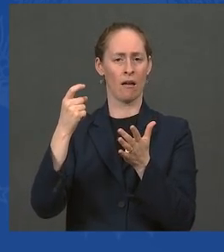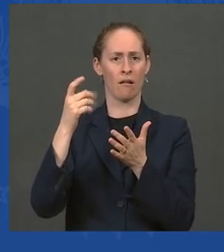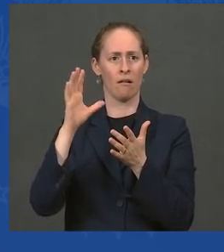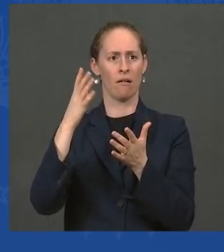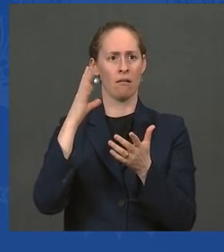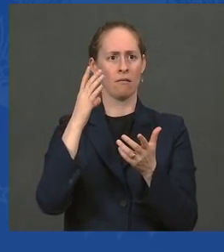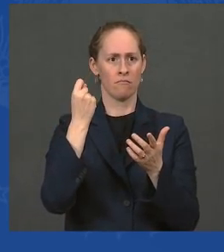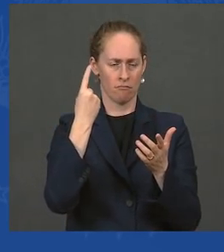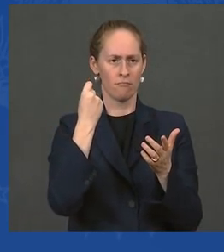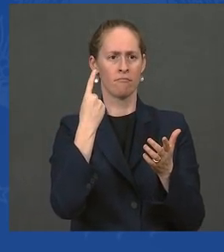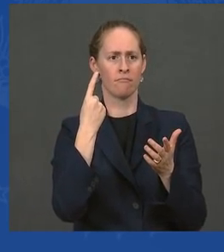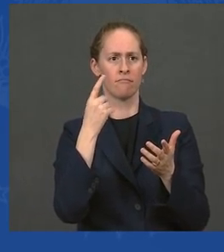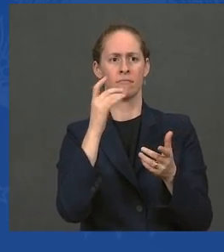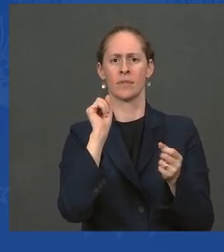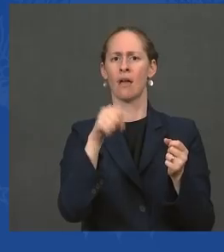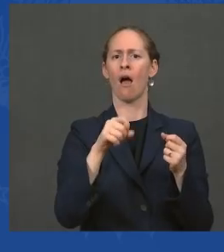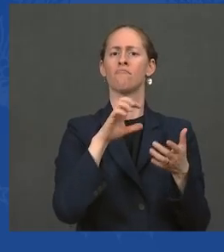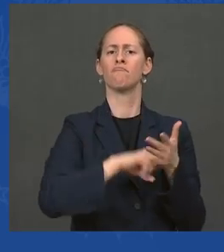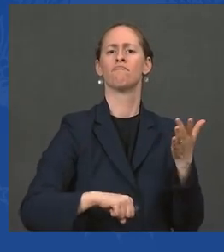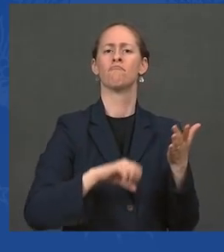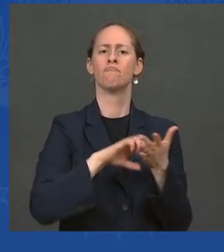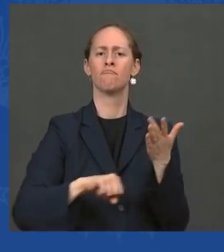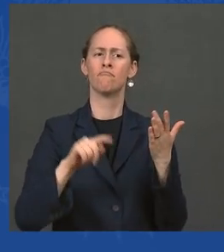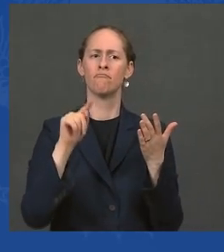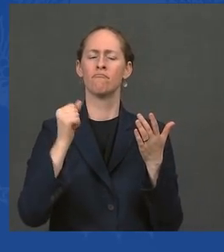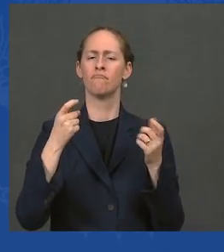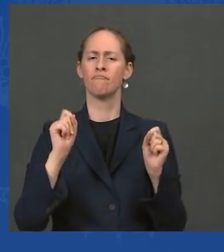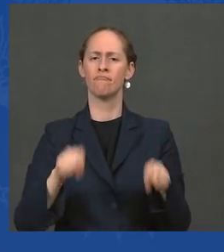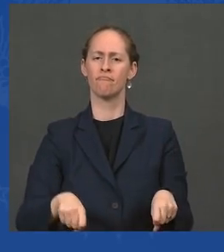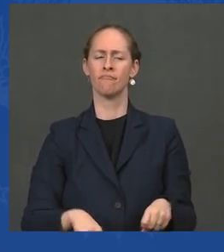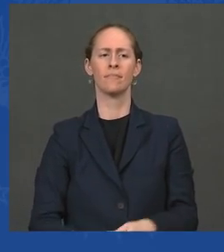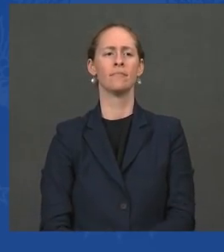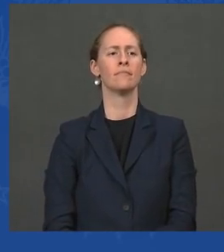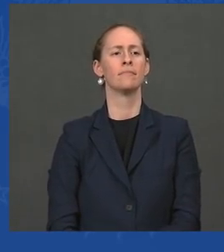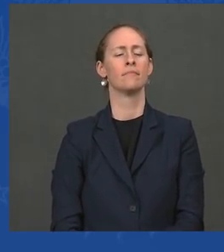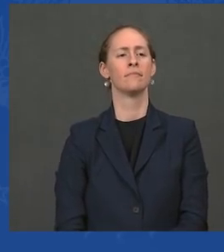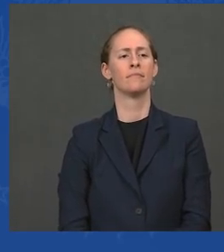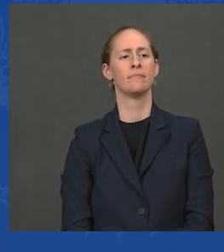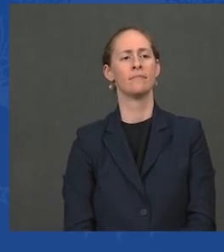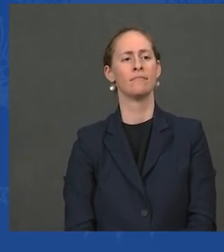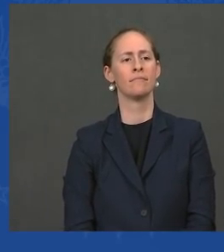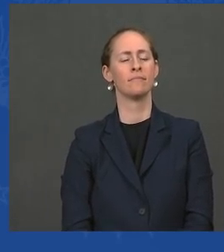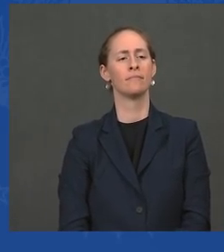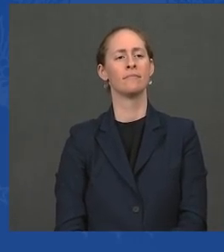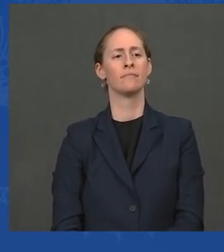And here's the deal: The fact of the matter is that if you didn't make that kind of money, you didn't get the benefit at all.